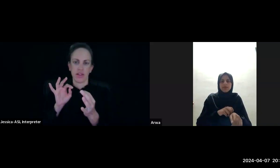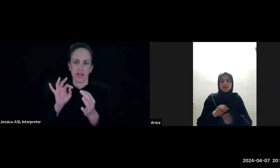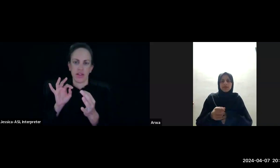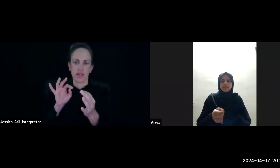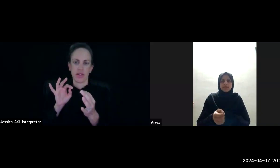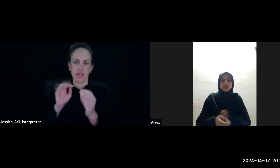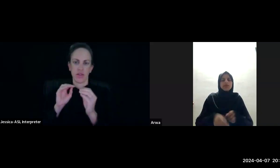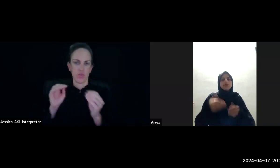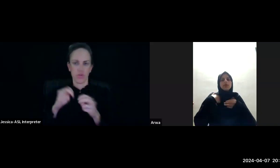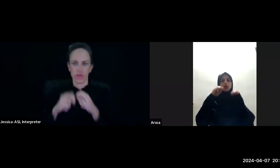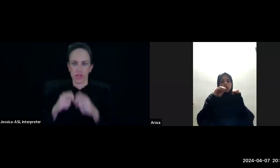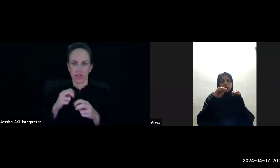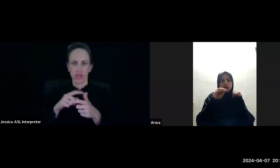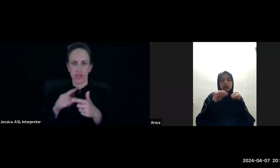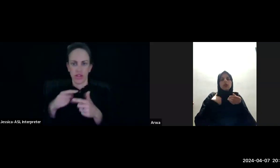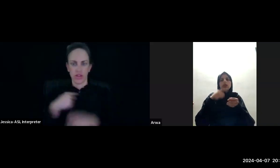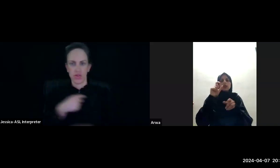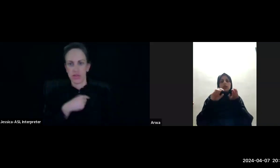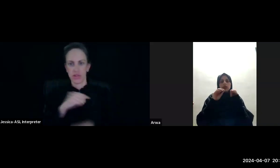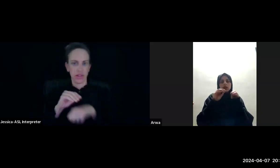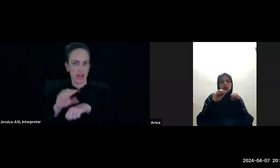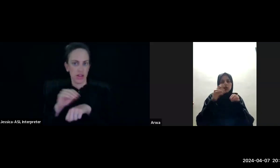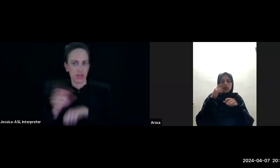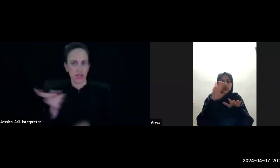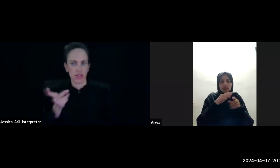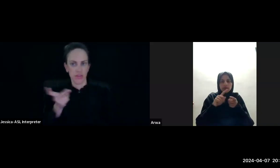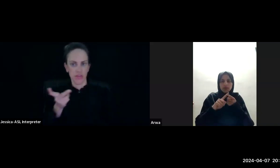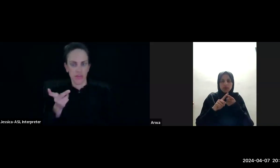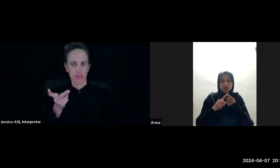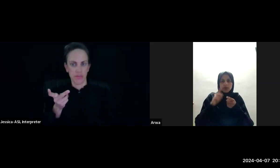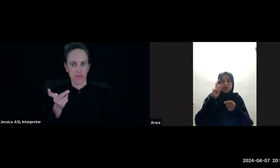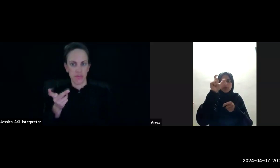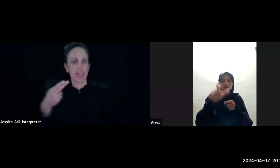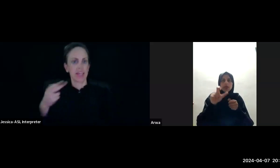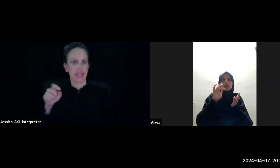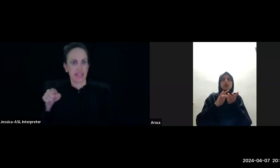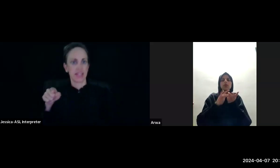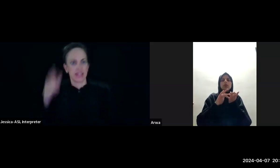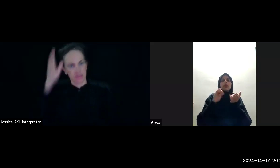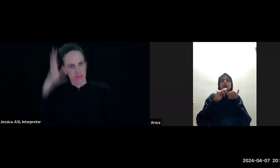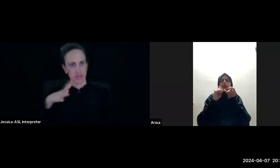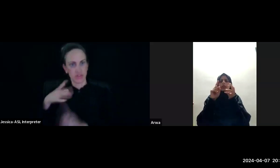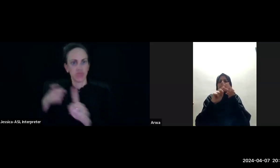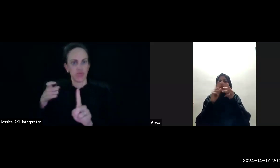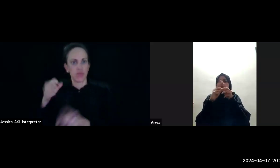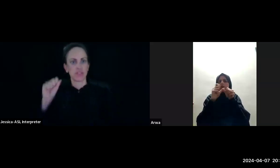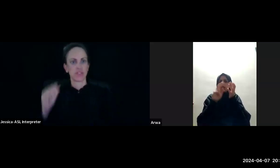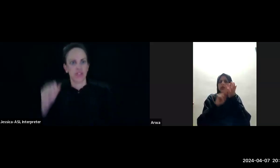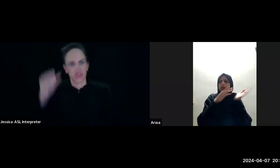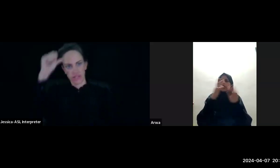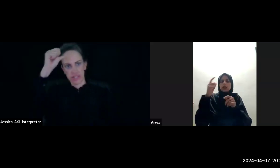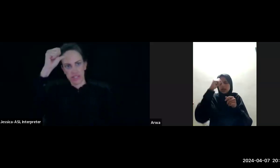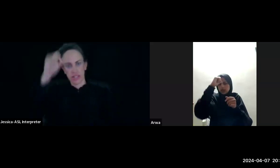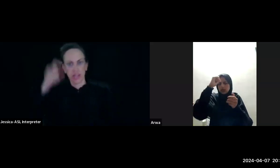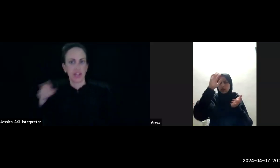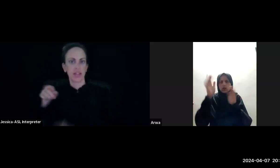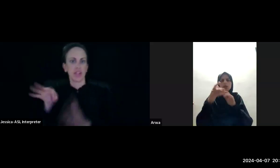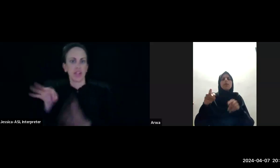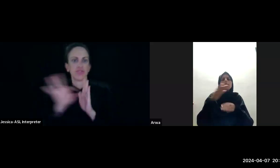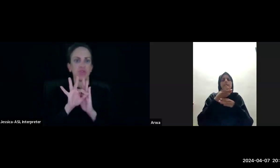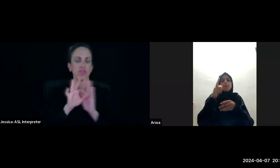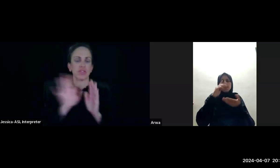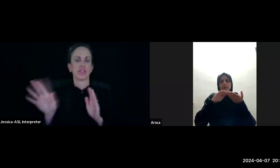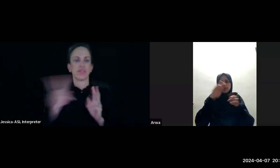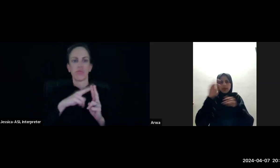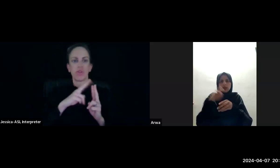him premaritally. he is from Southern India and he chose his partner from Northern India so therefore